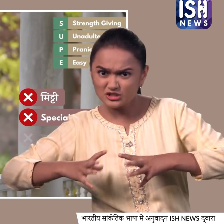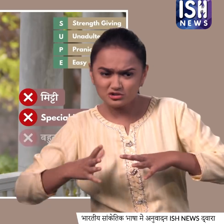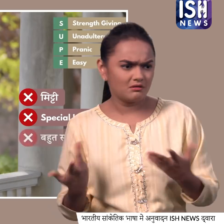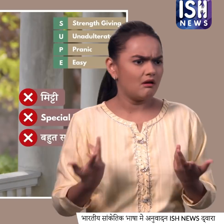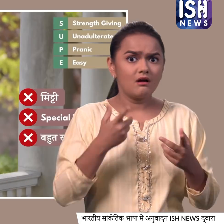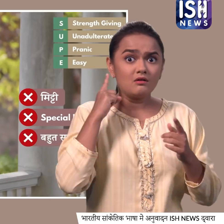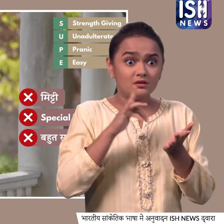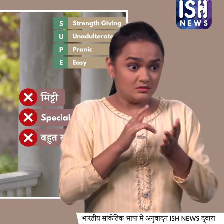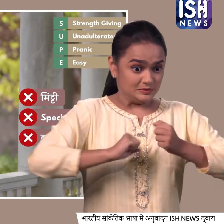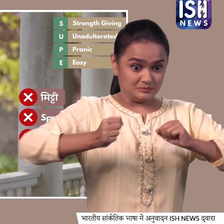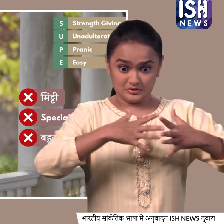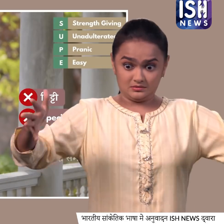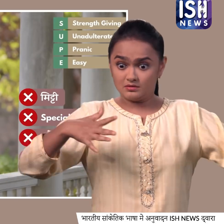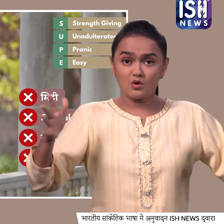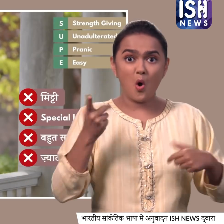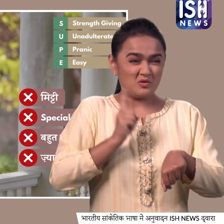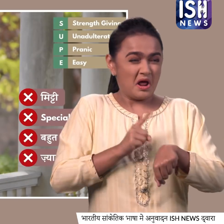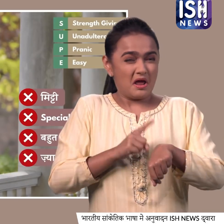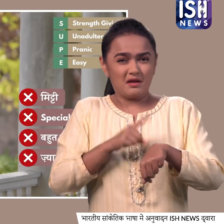or lots of space, or much time